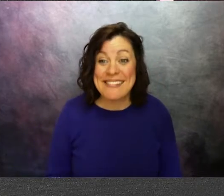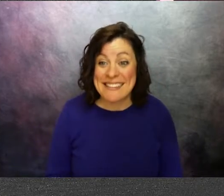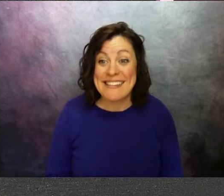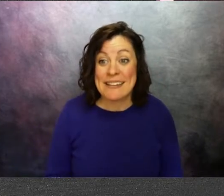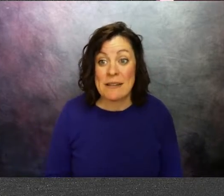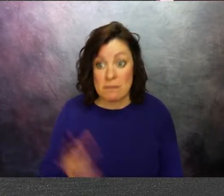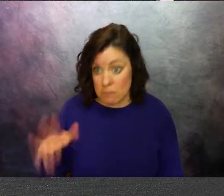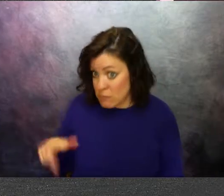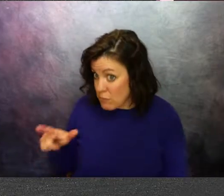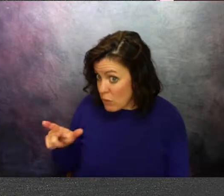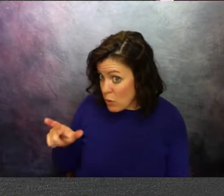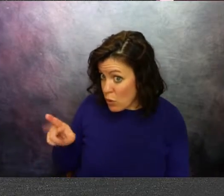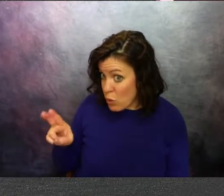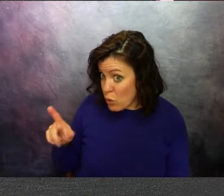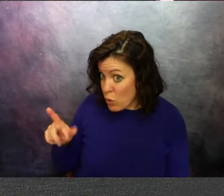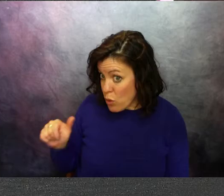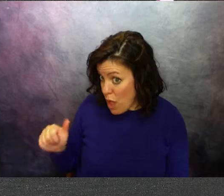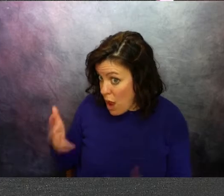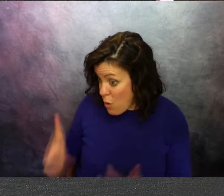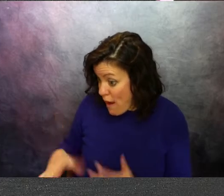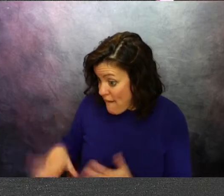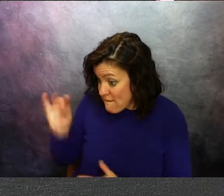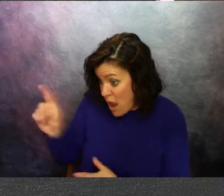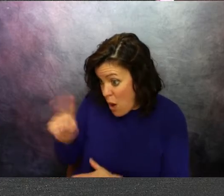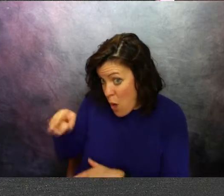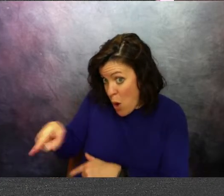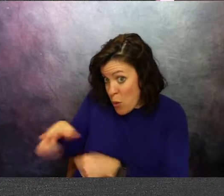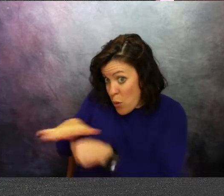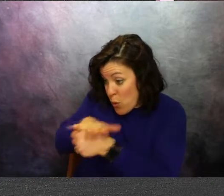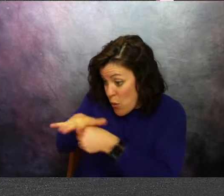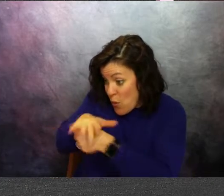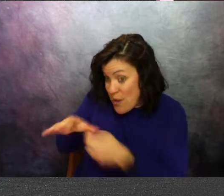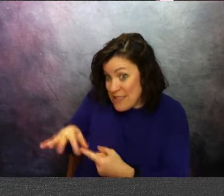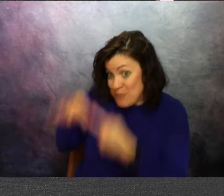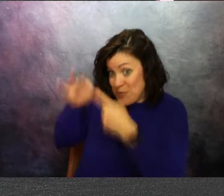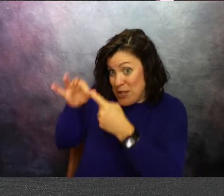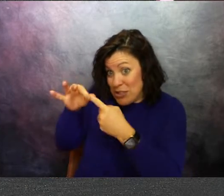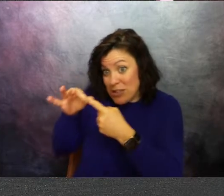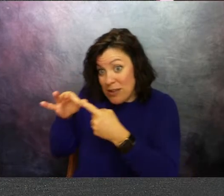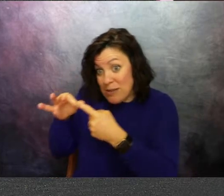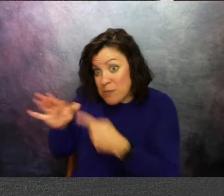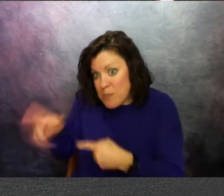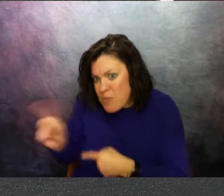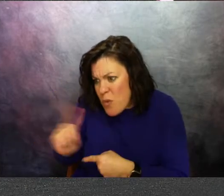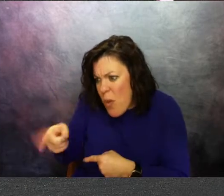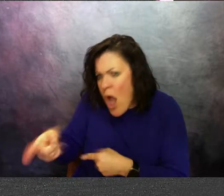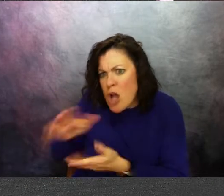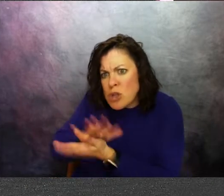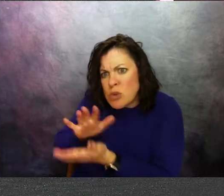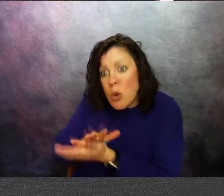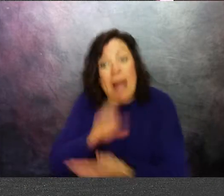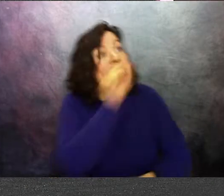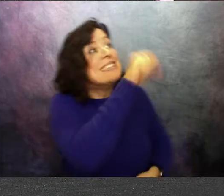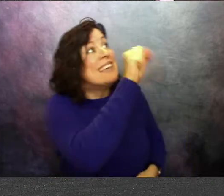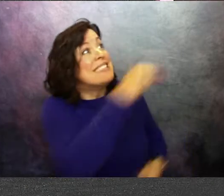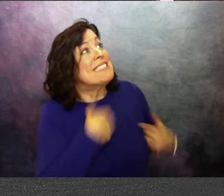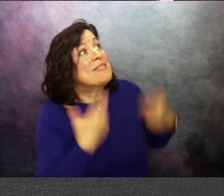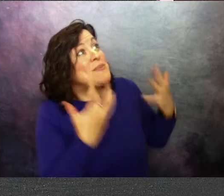[Miss Valerie] Lula. Would you like to find your special place on the map? Let's find your school. - Oh, I would like that.